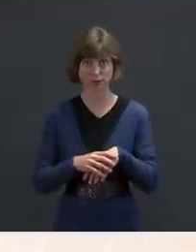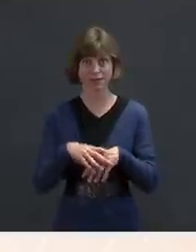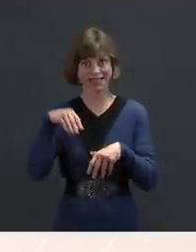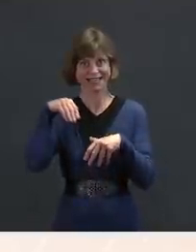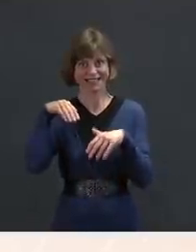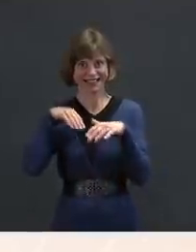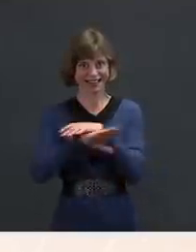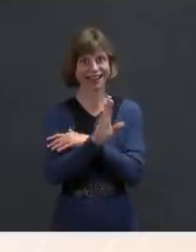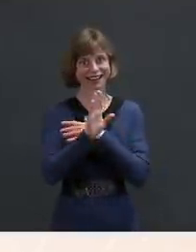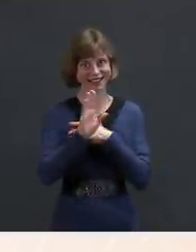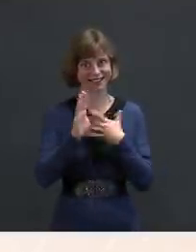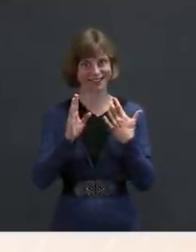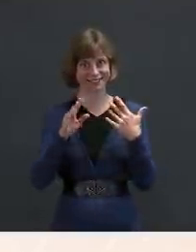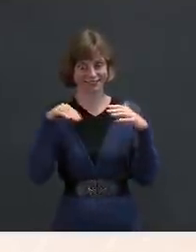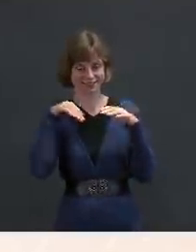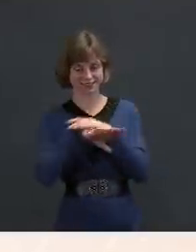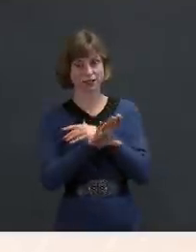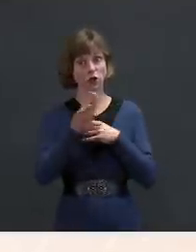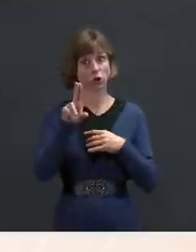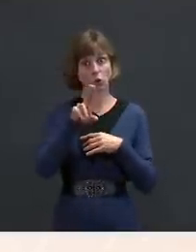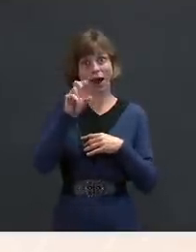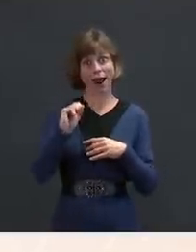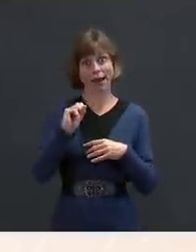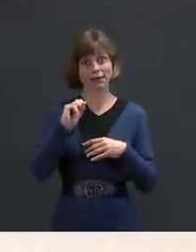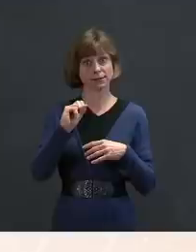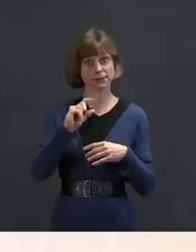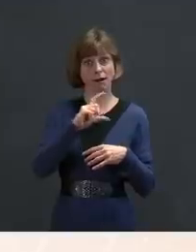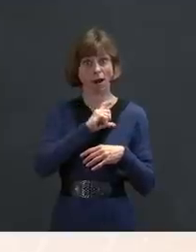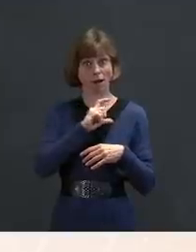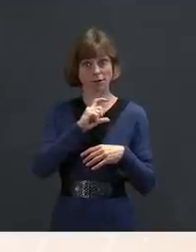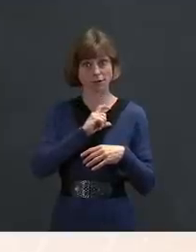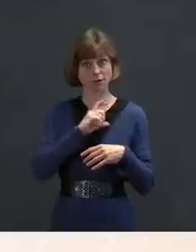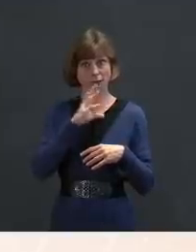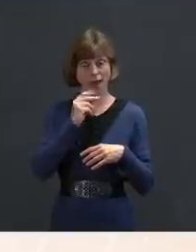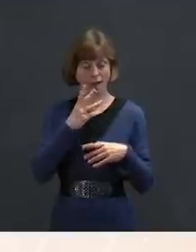a U.S. Customs and Border Protection personnel, specifically the United States Border Patrol,